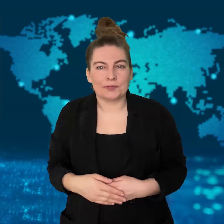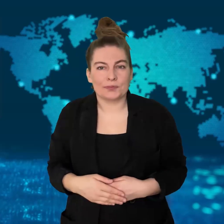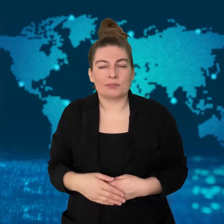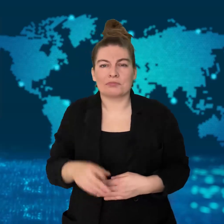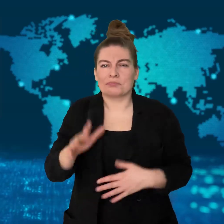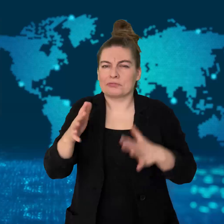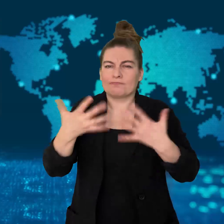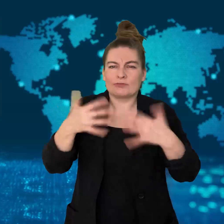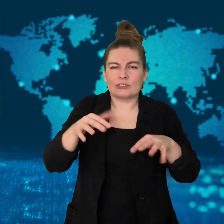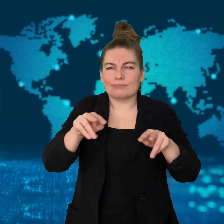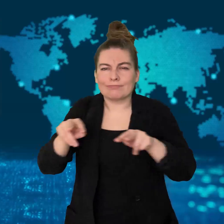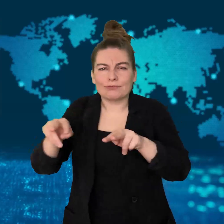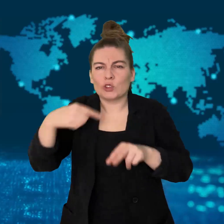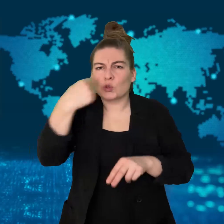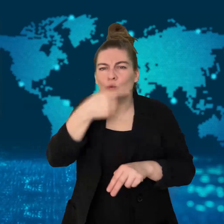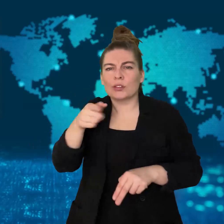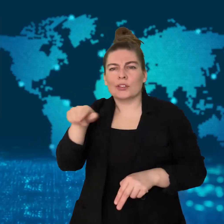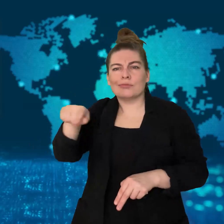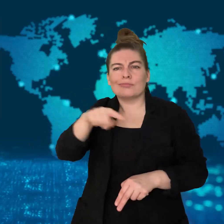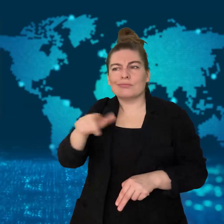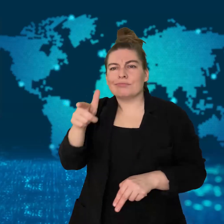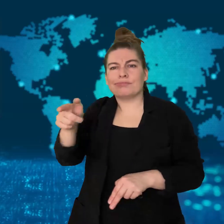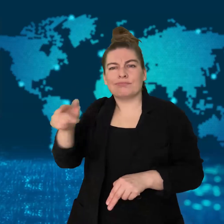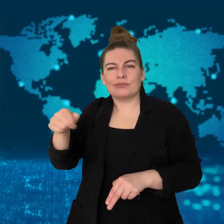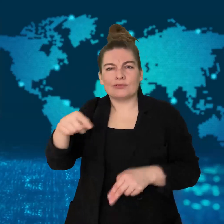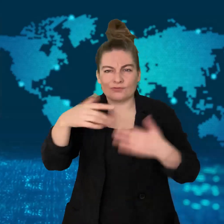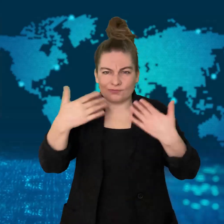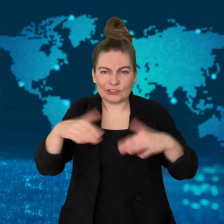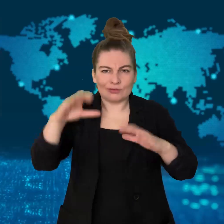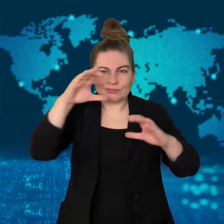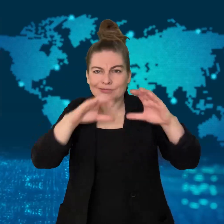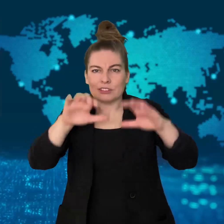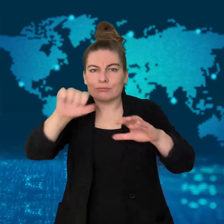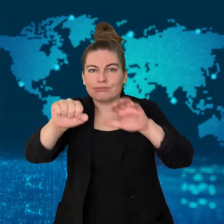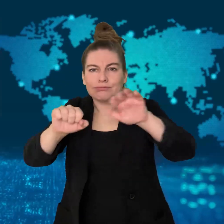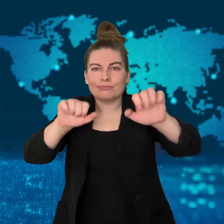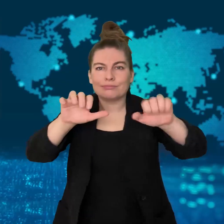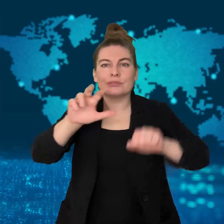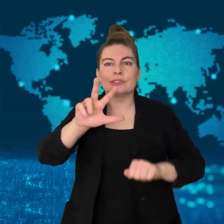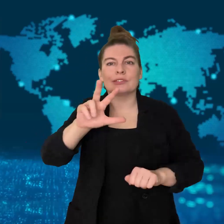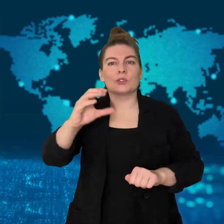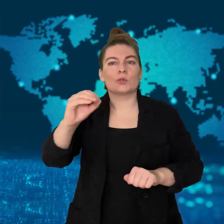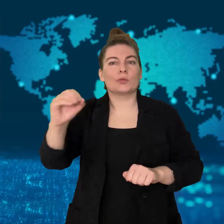At least 300 more were captured.